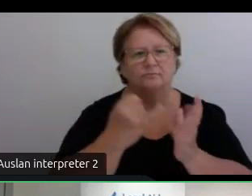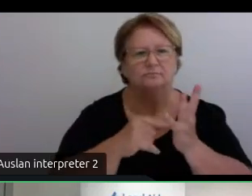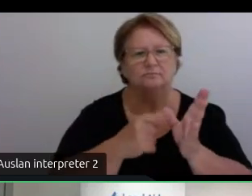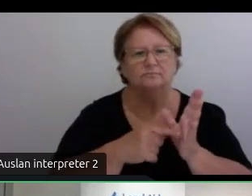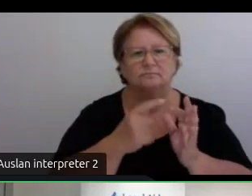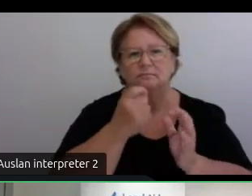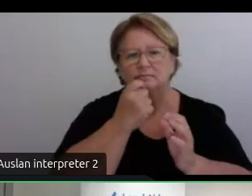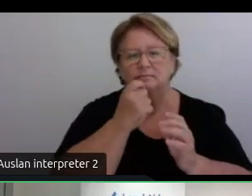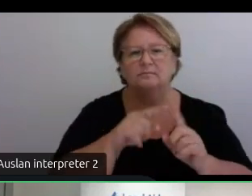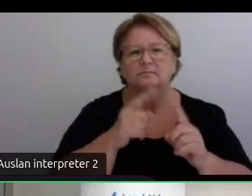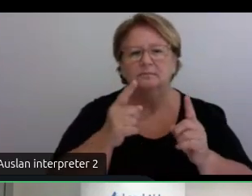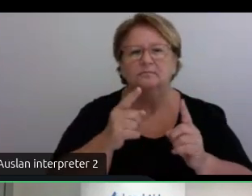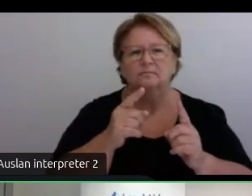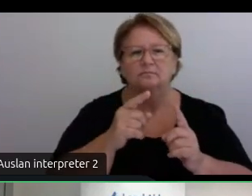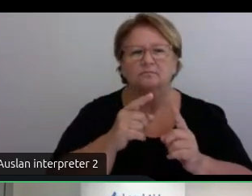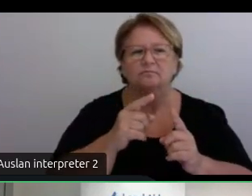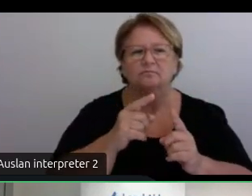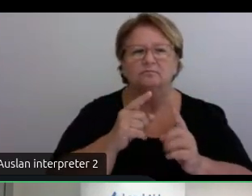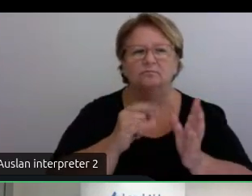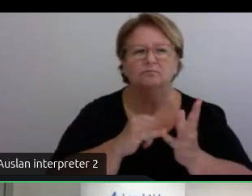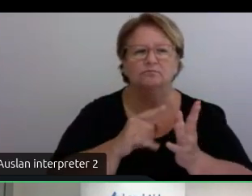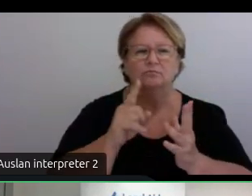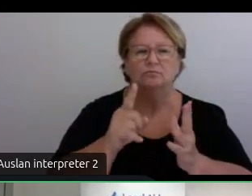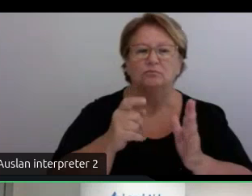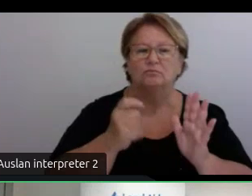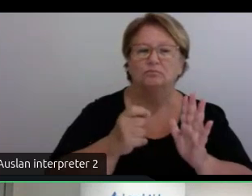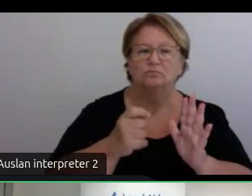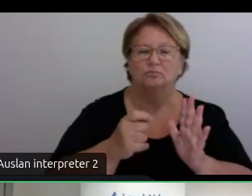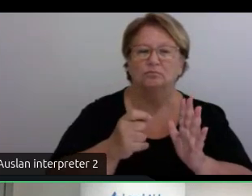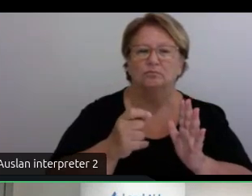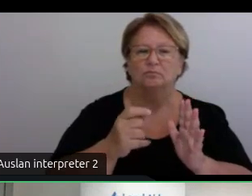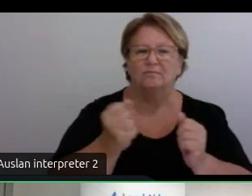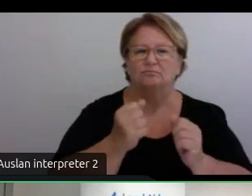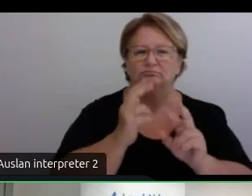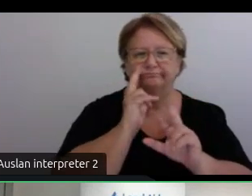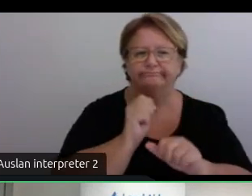it's a domestic violence order or an apprehended violence order, an order from the court protecting